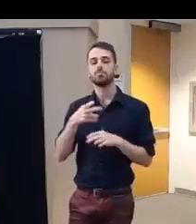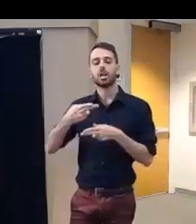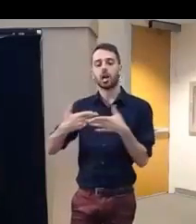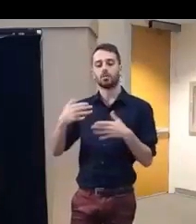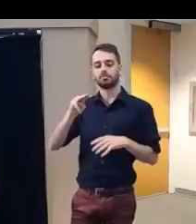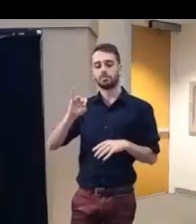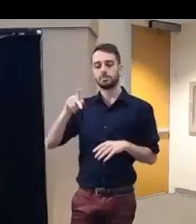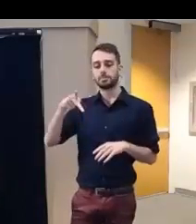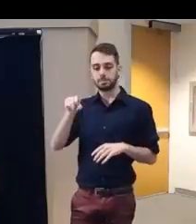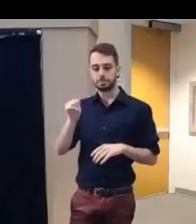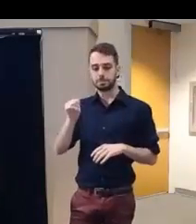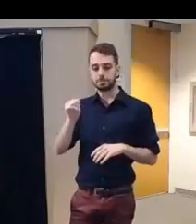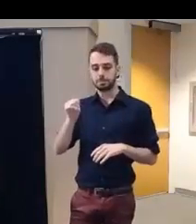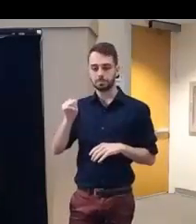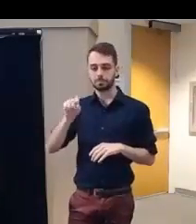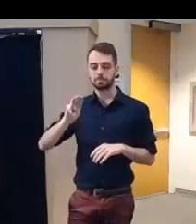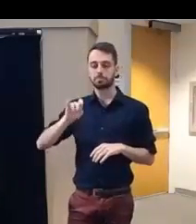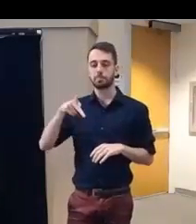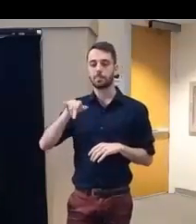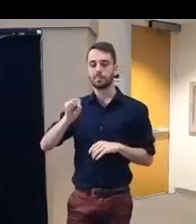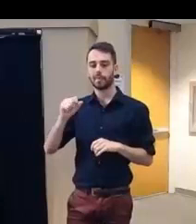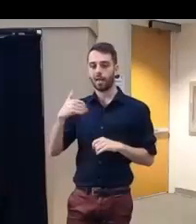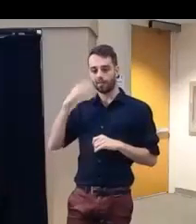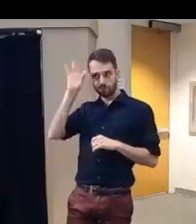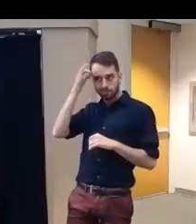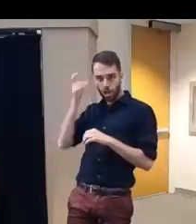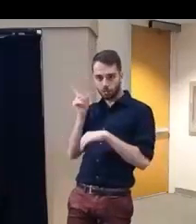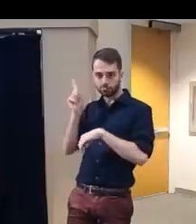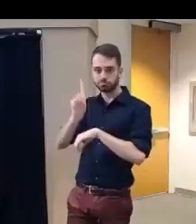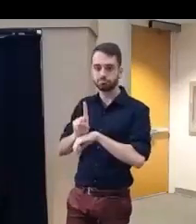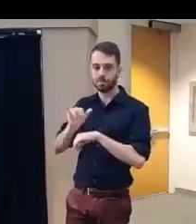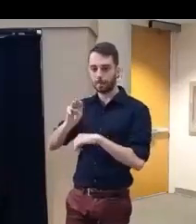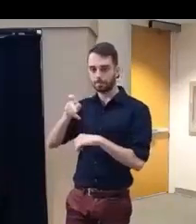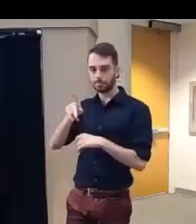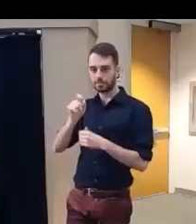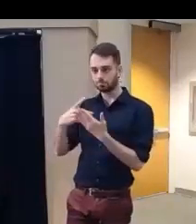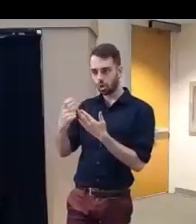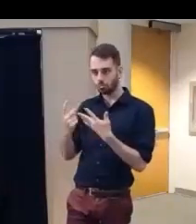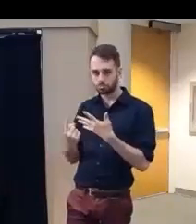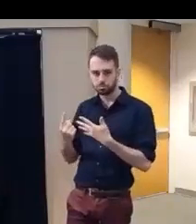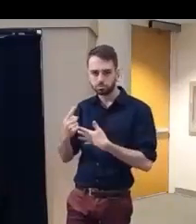we have our fellow participate in that program and that really just helps kind of drive home